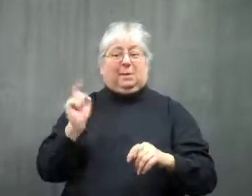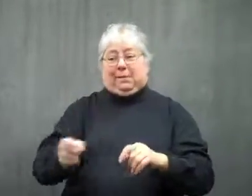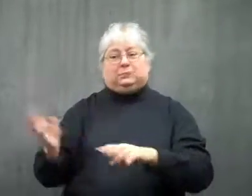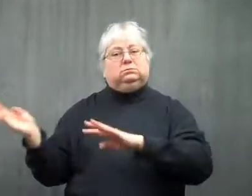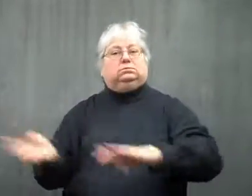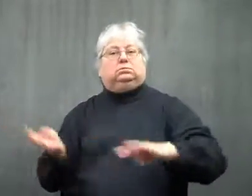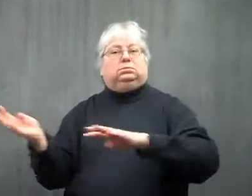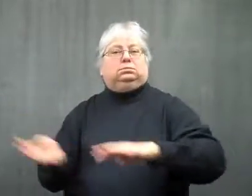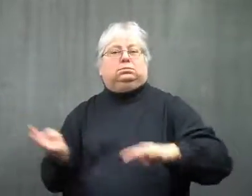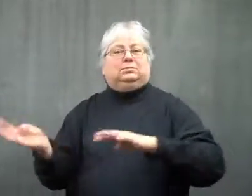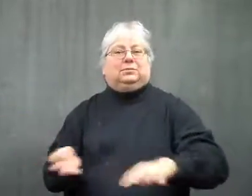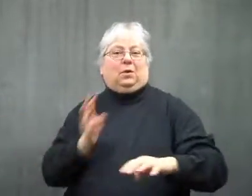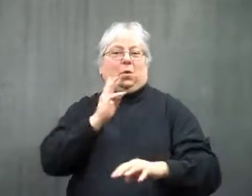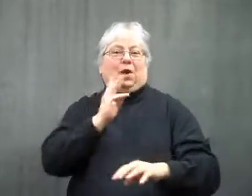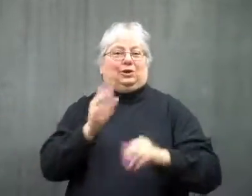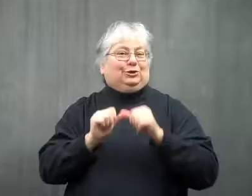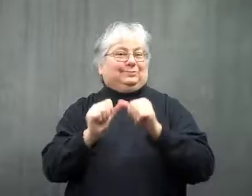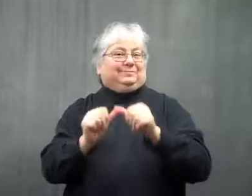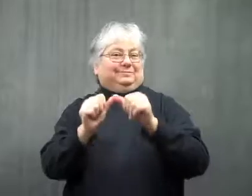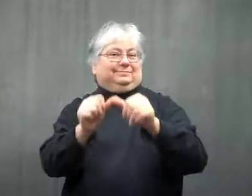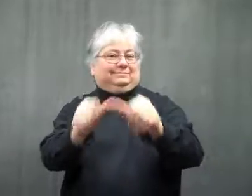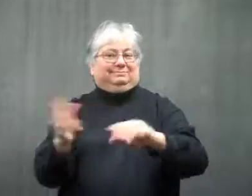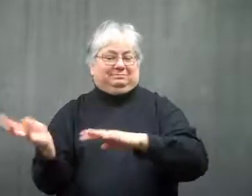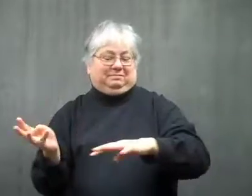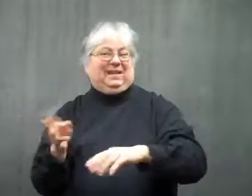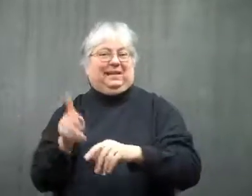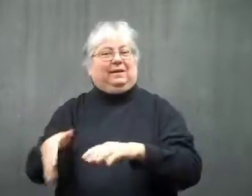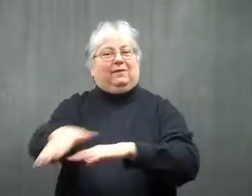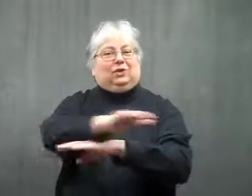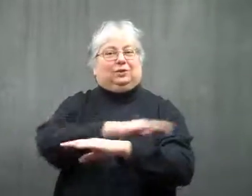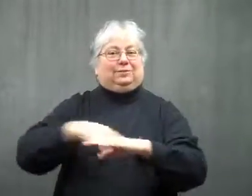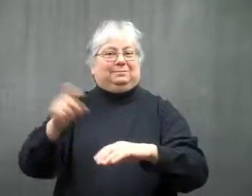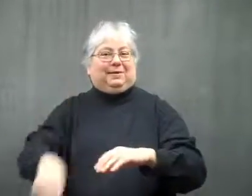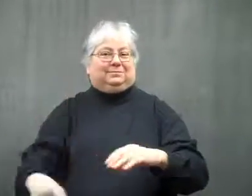Water must keep flowing in to keep the rods covered.